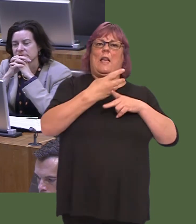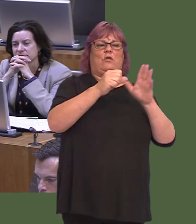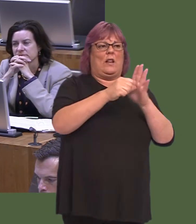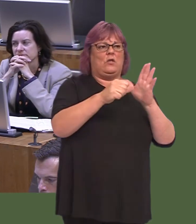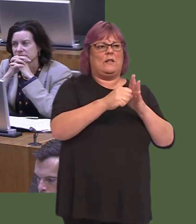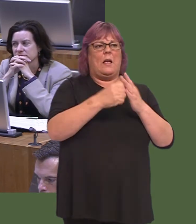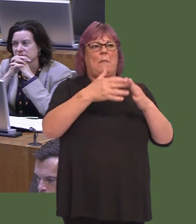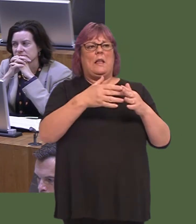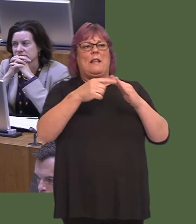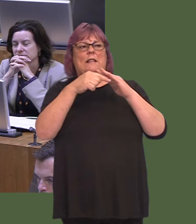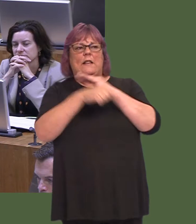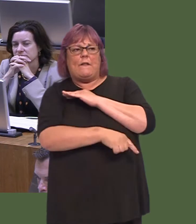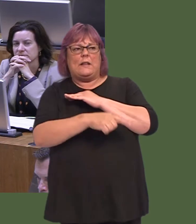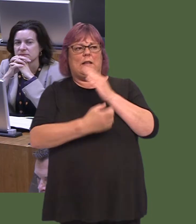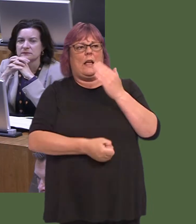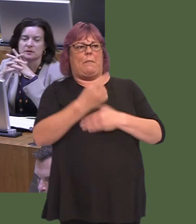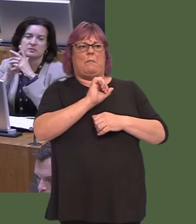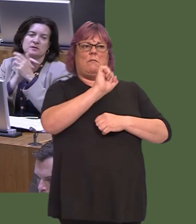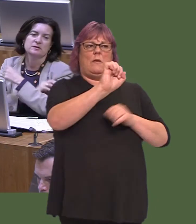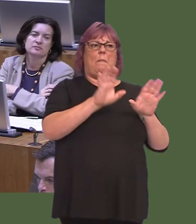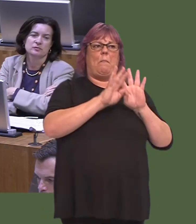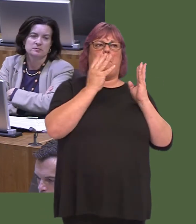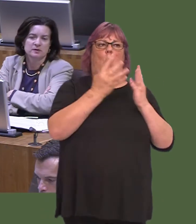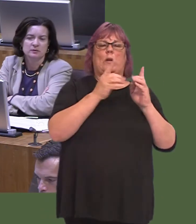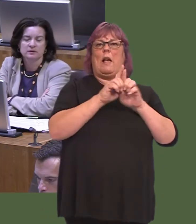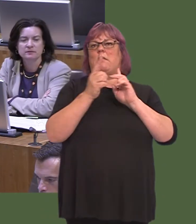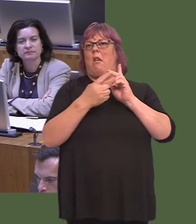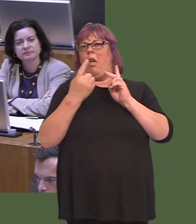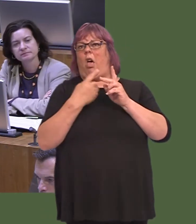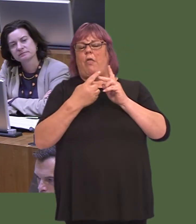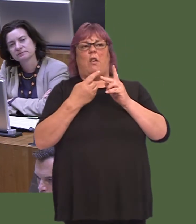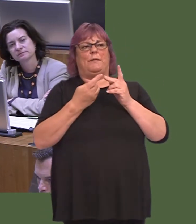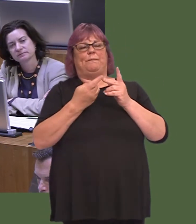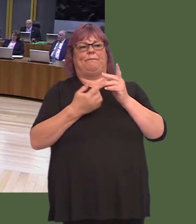to the consistent deficits incurred by the board and its predecessor organisations as well.